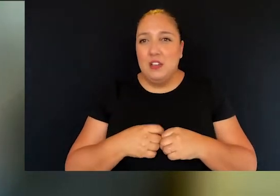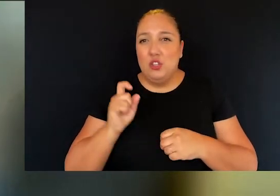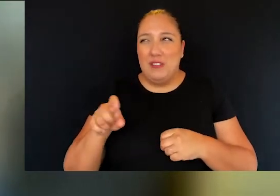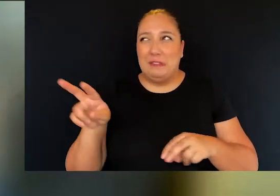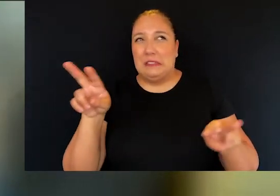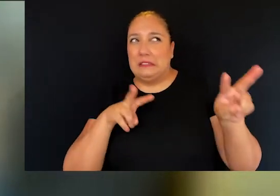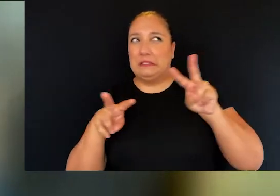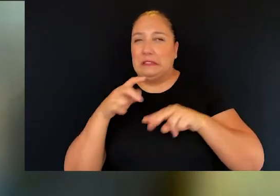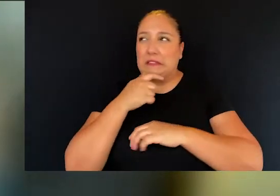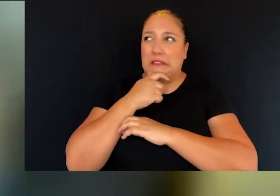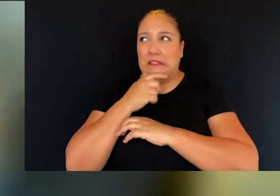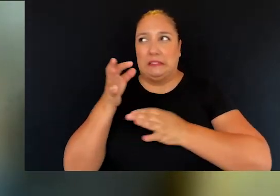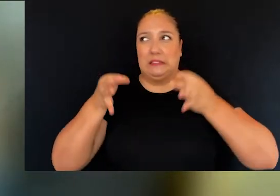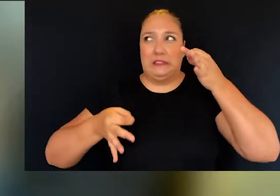for a quote-unquote teaching moment,